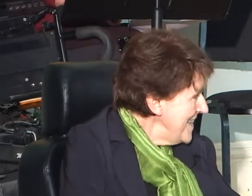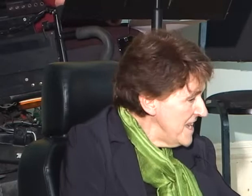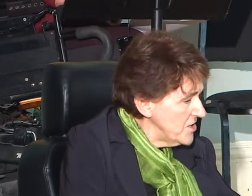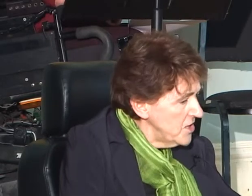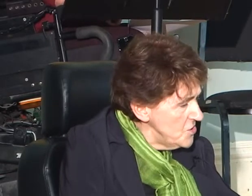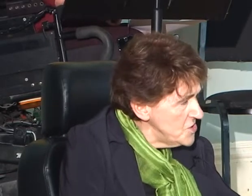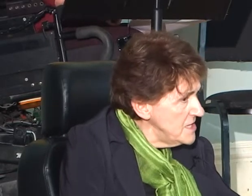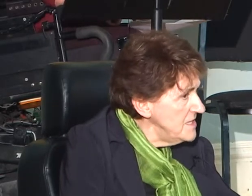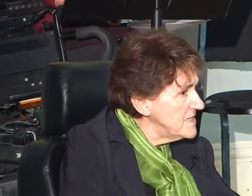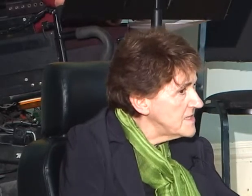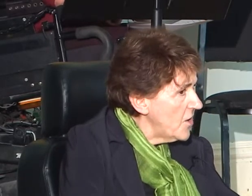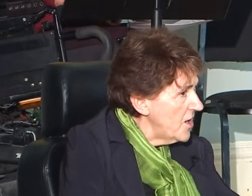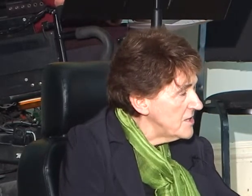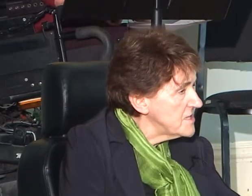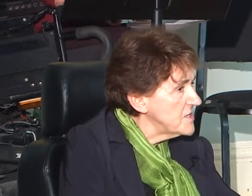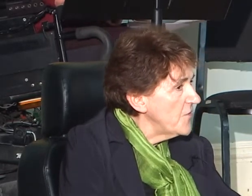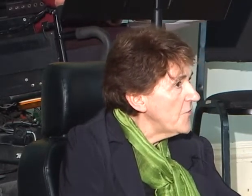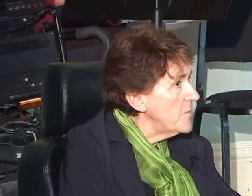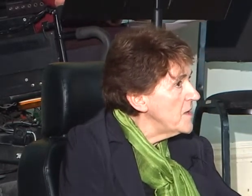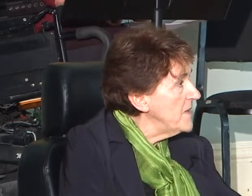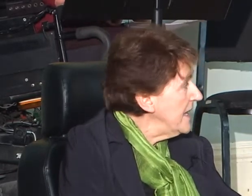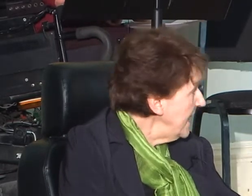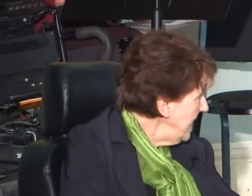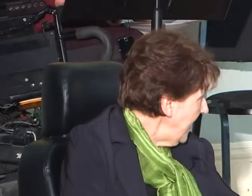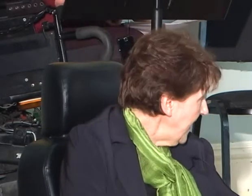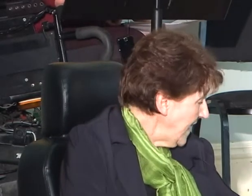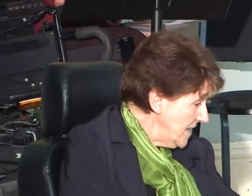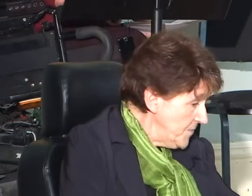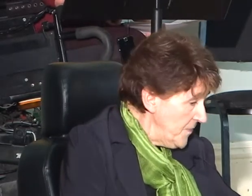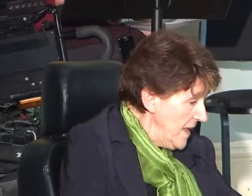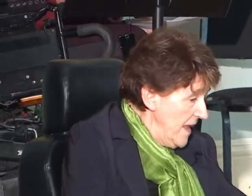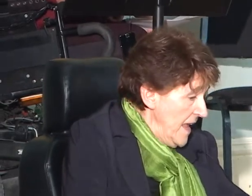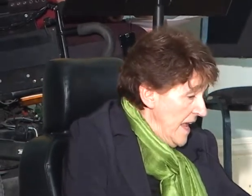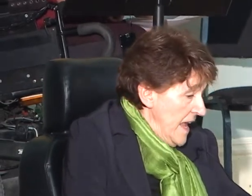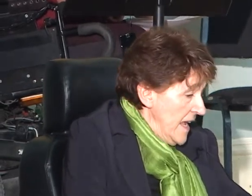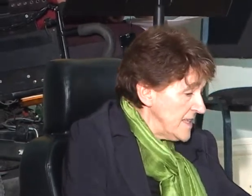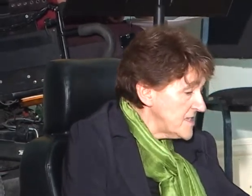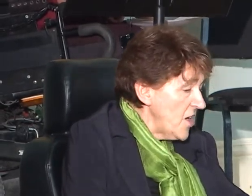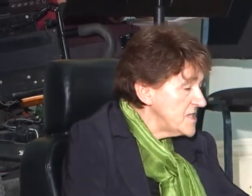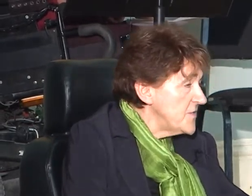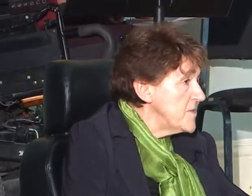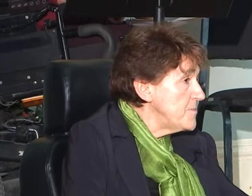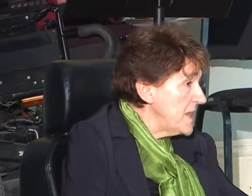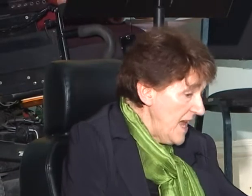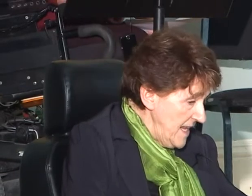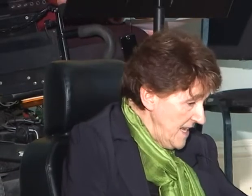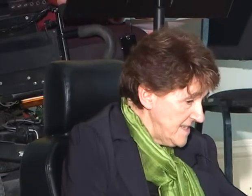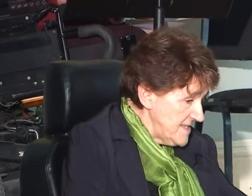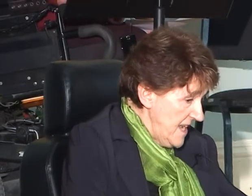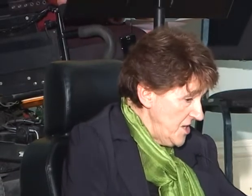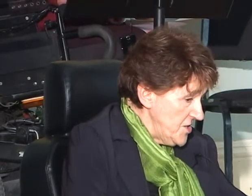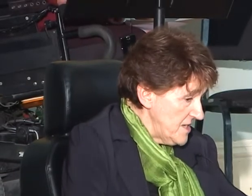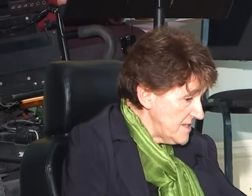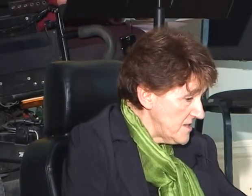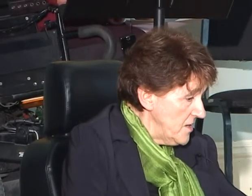Inclusion starts from the beginning. It starts from the planning stages,